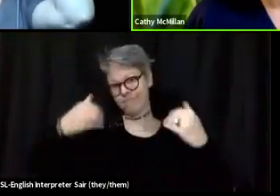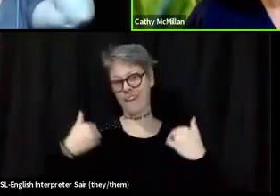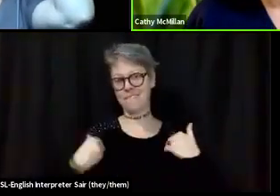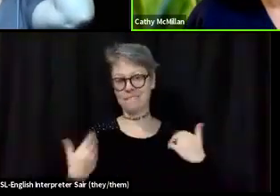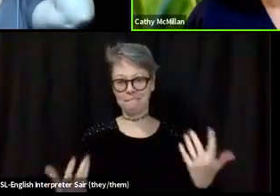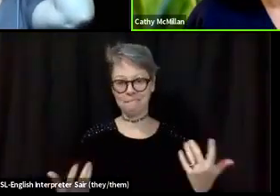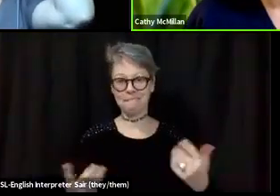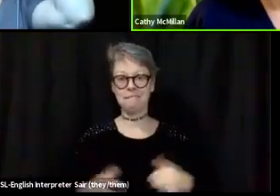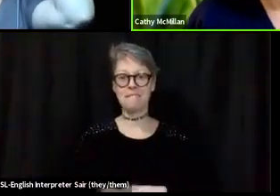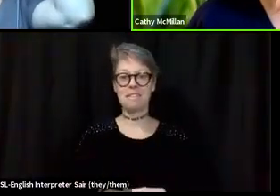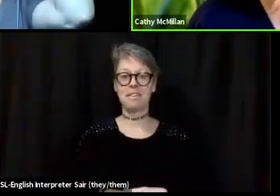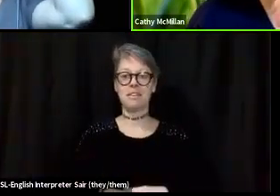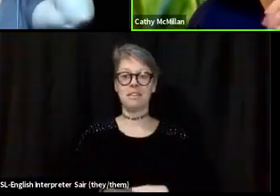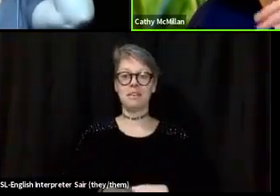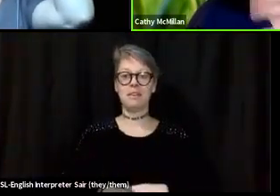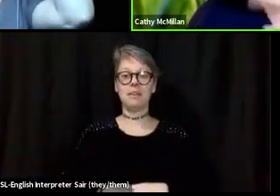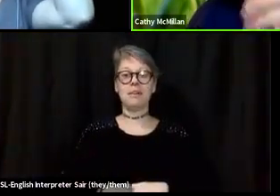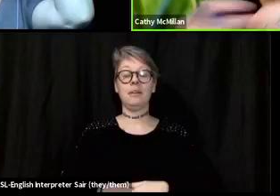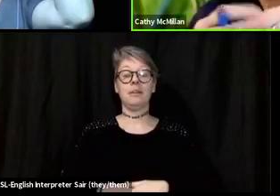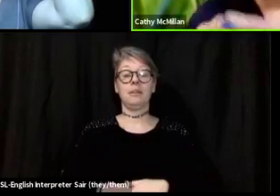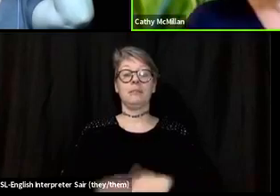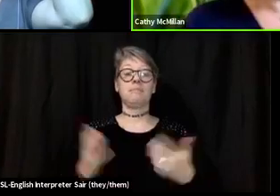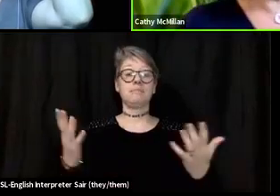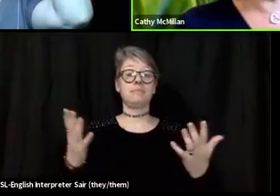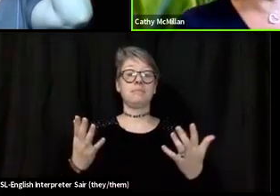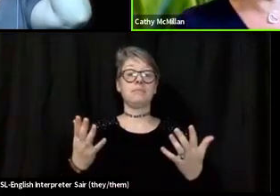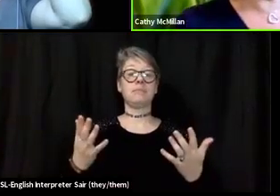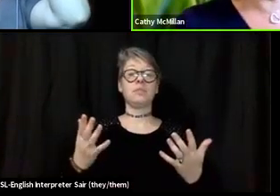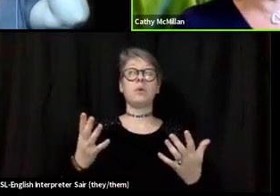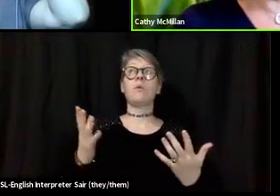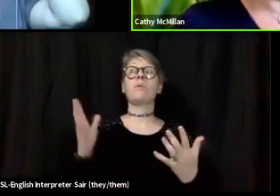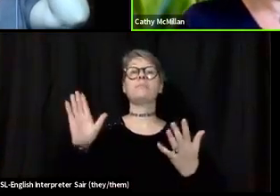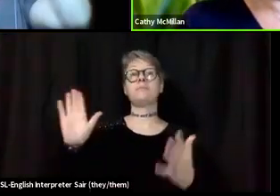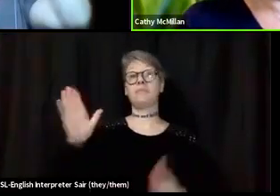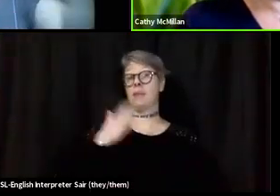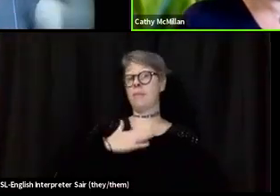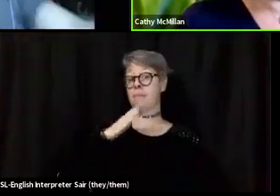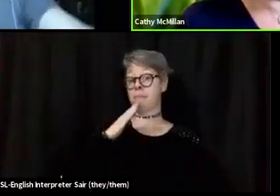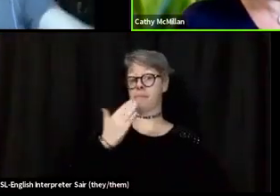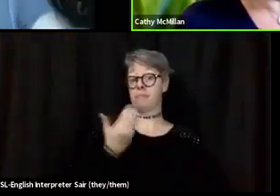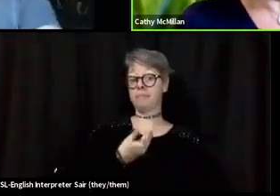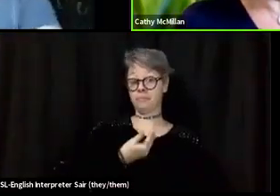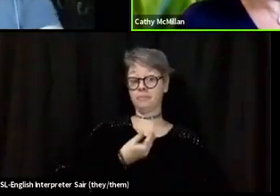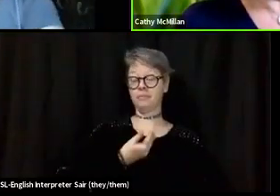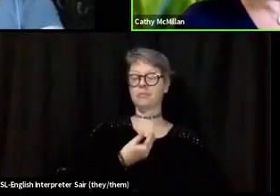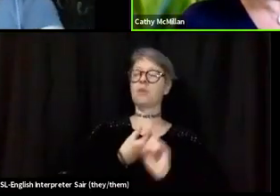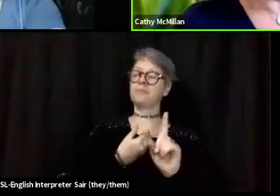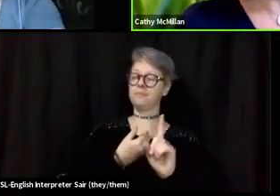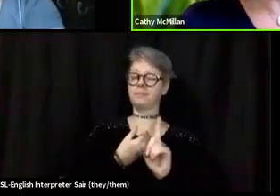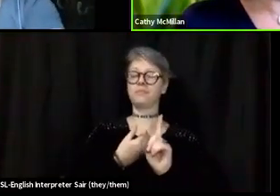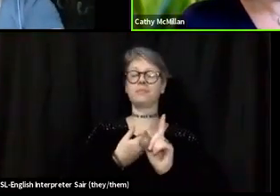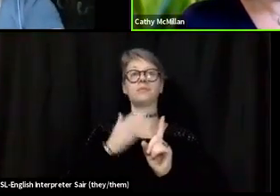know a lot so. so I know that my daughter. er, along with learning disobey er, along with learning